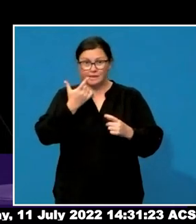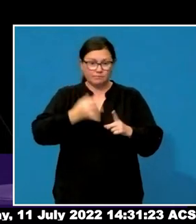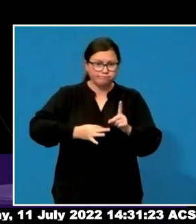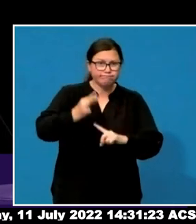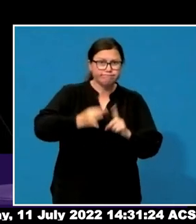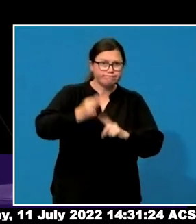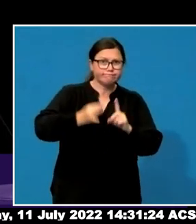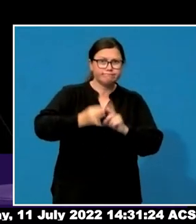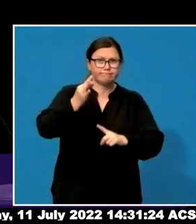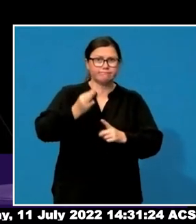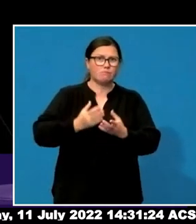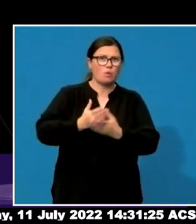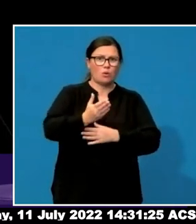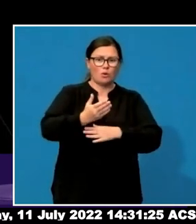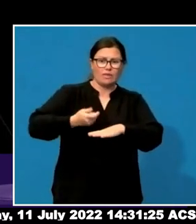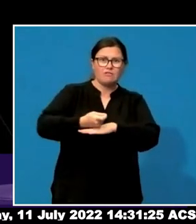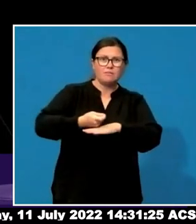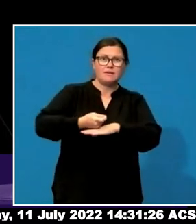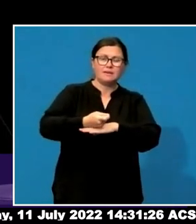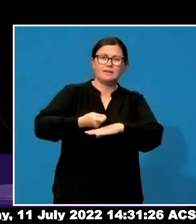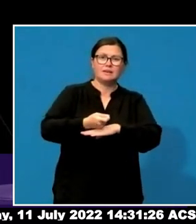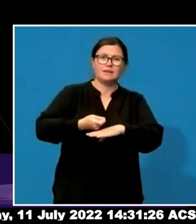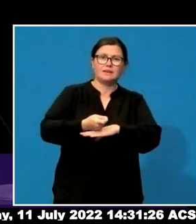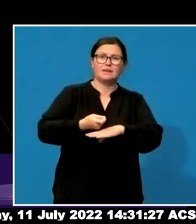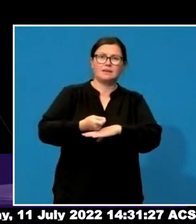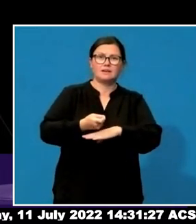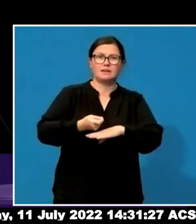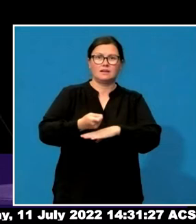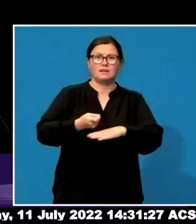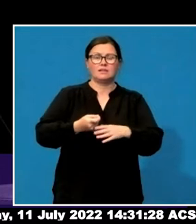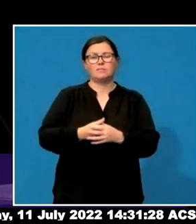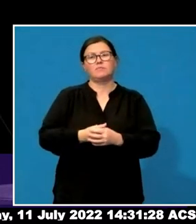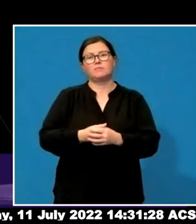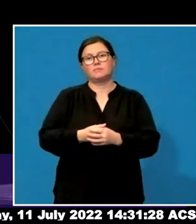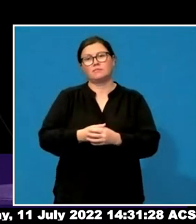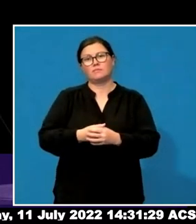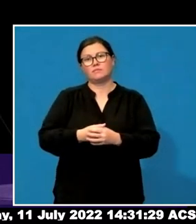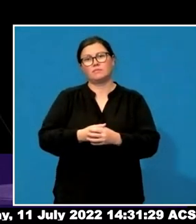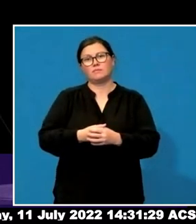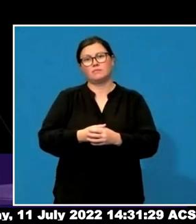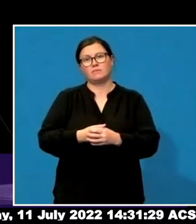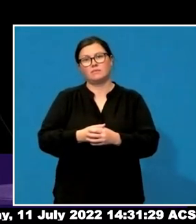body that was focused on his physical strength and the strengths around what he